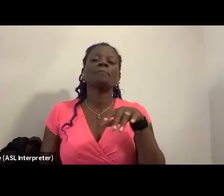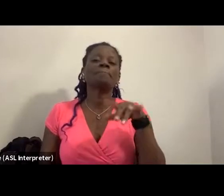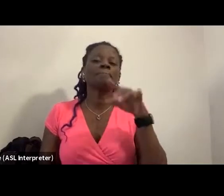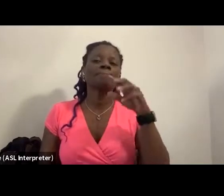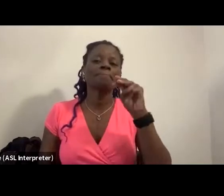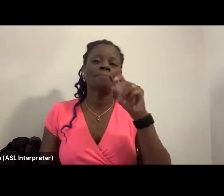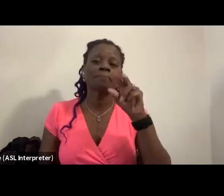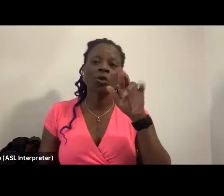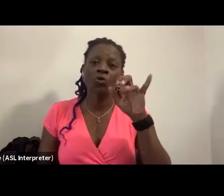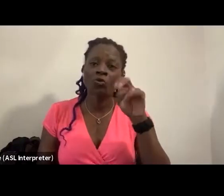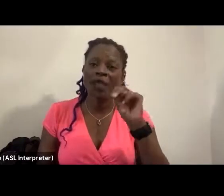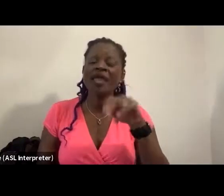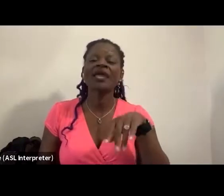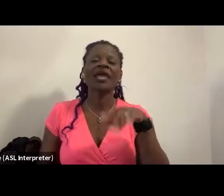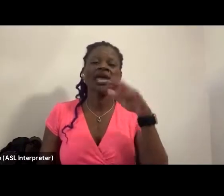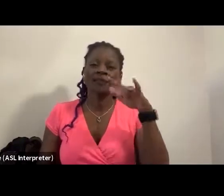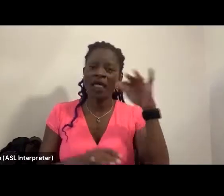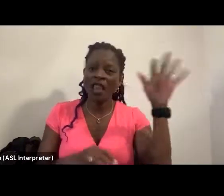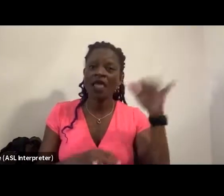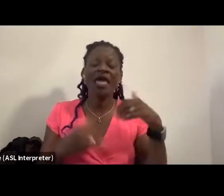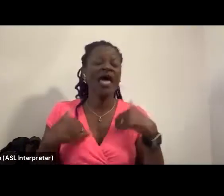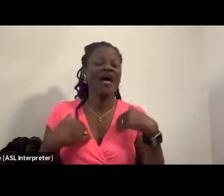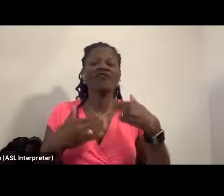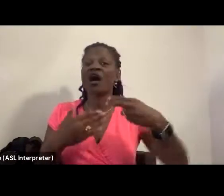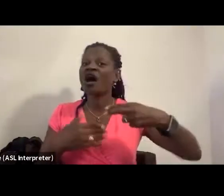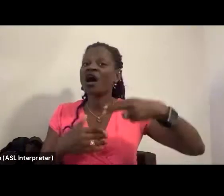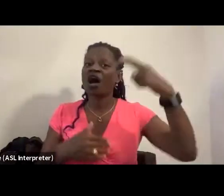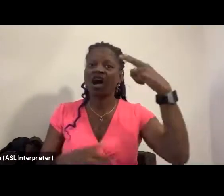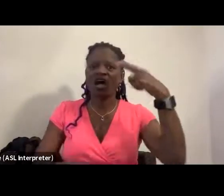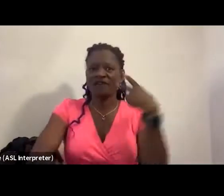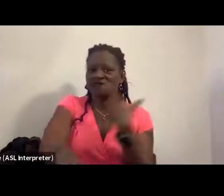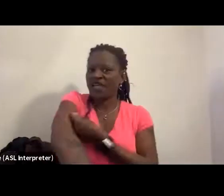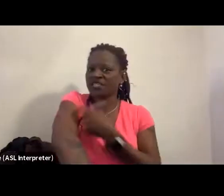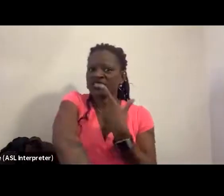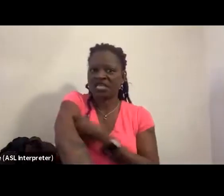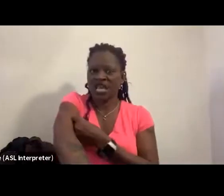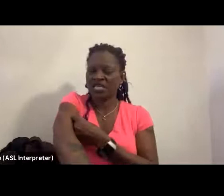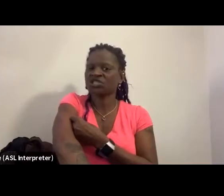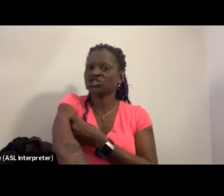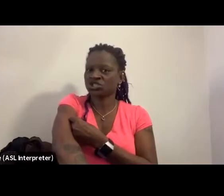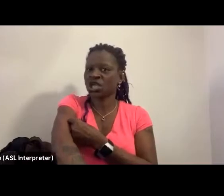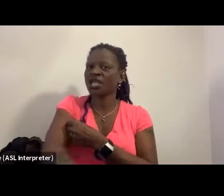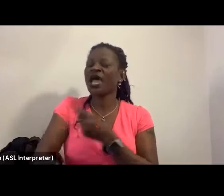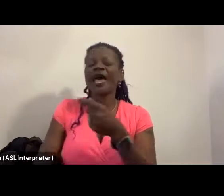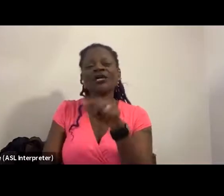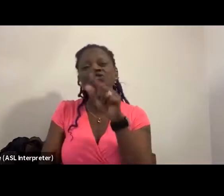vaccine hesitancy rate of any region in the Bay Area at 23 percent.